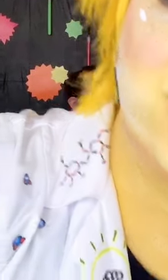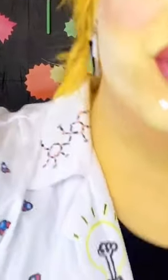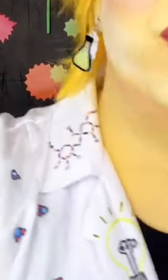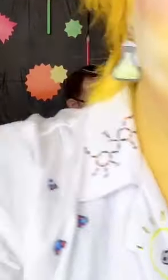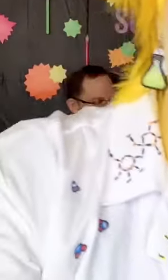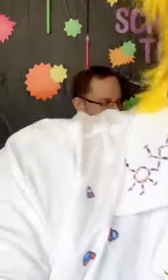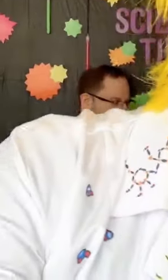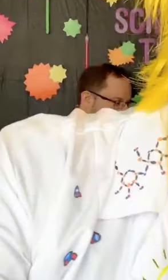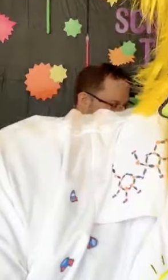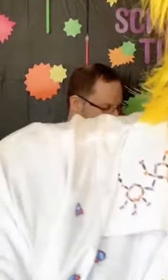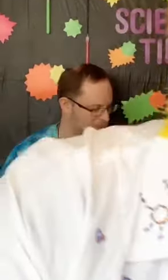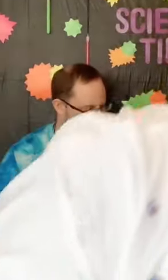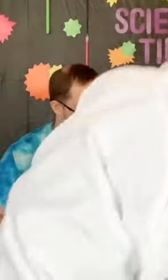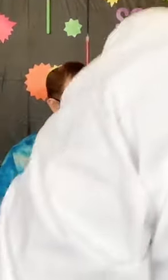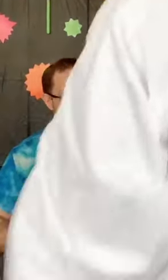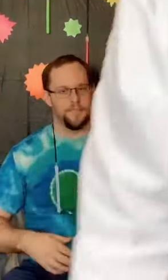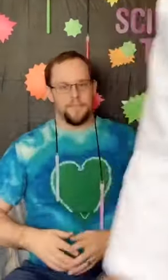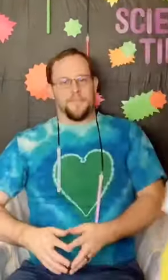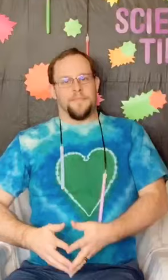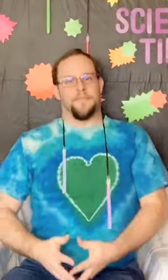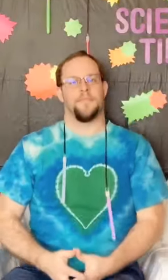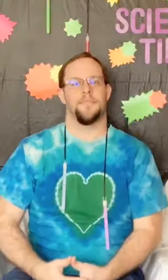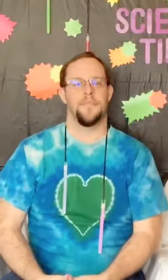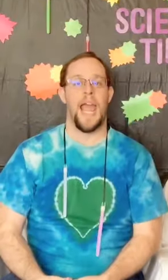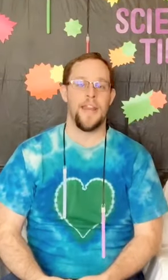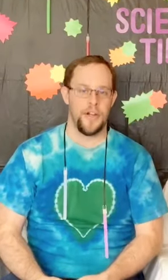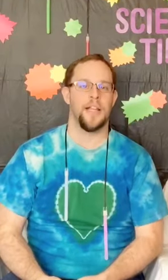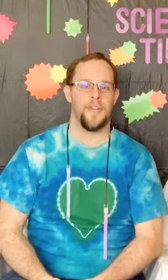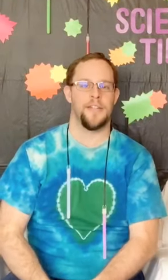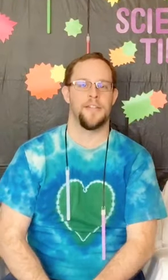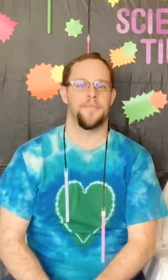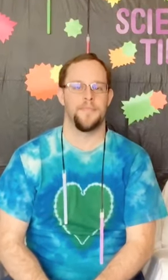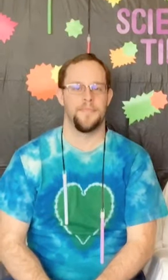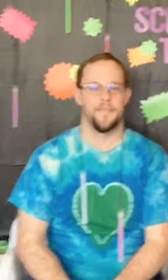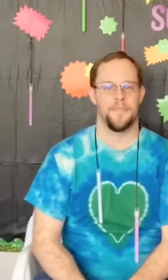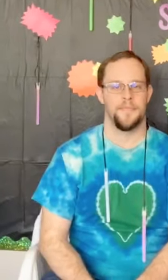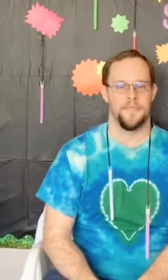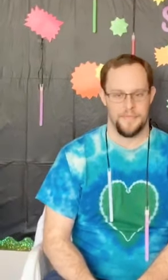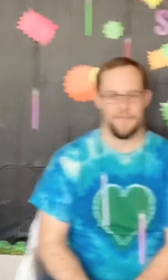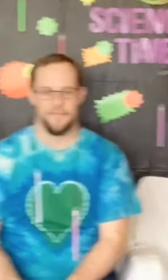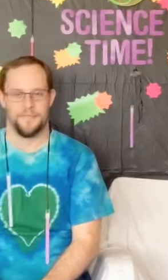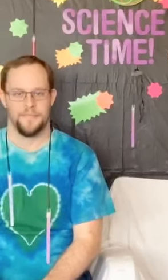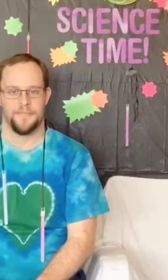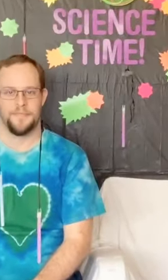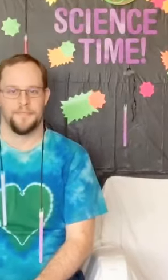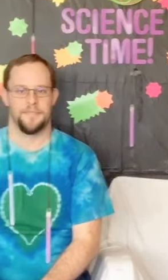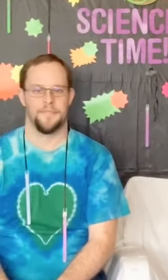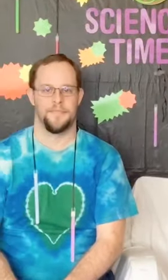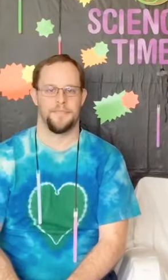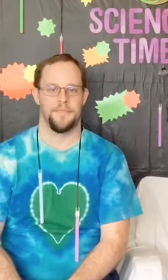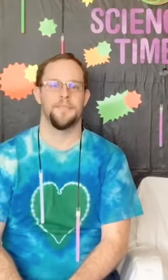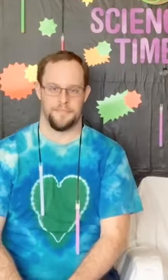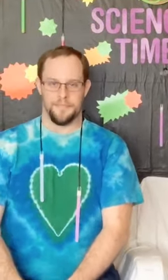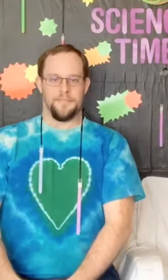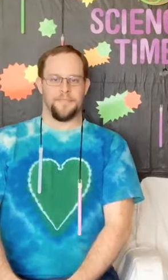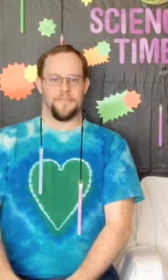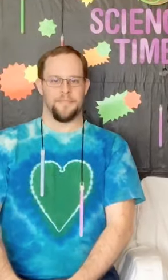Toothpaste things. AARON: And your elephants. CALI: And your elephants. If you have elephants, we must see them. It is very important!